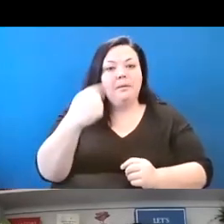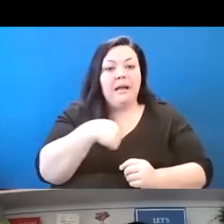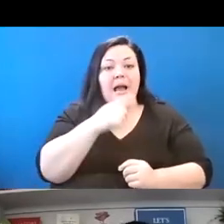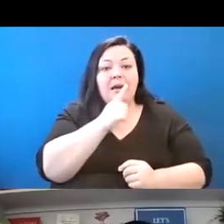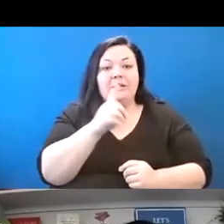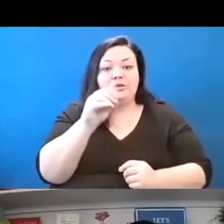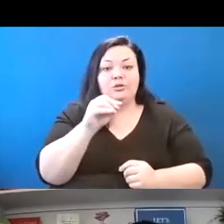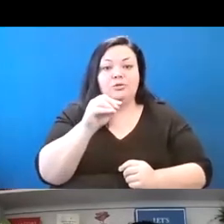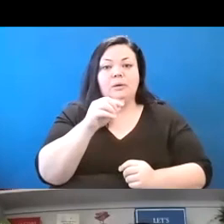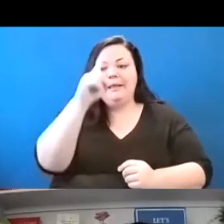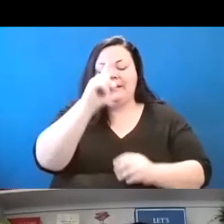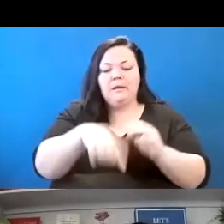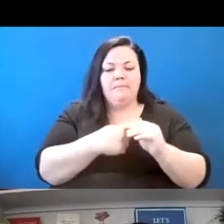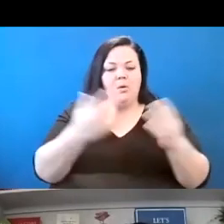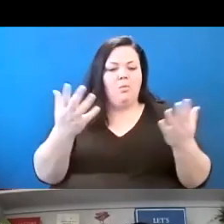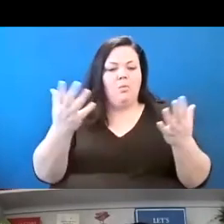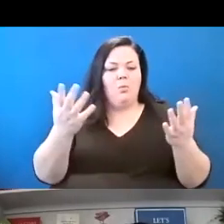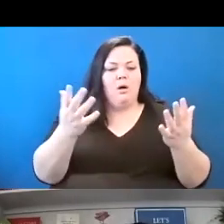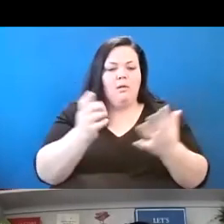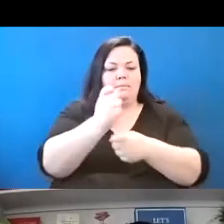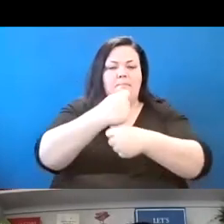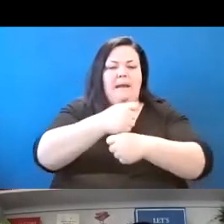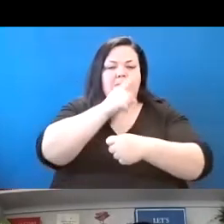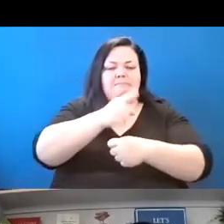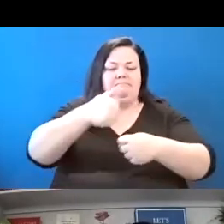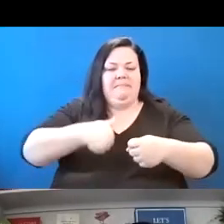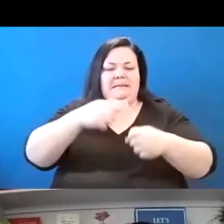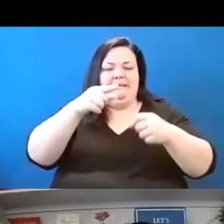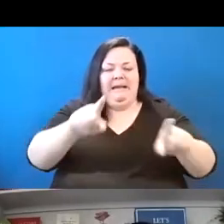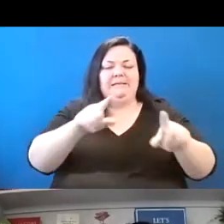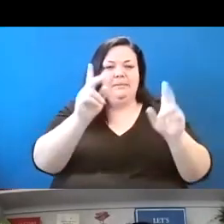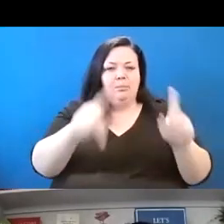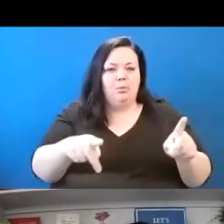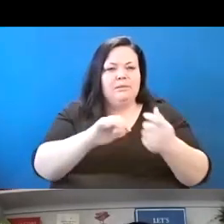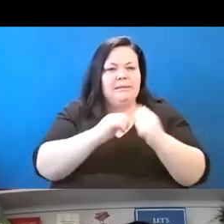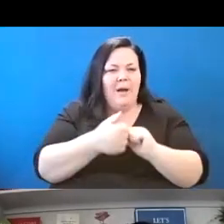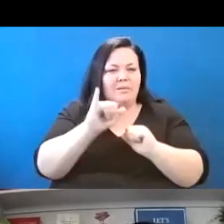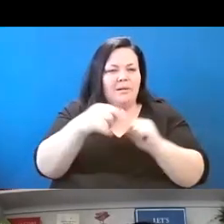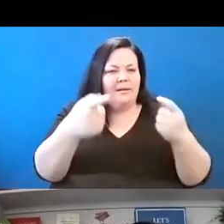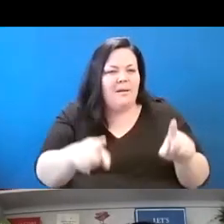about what formed me as a person and how did that come about and that's why i got into fan fiction